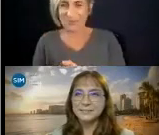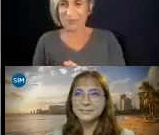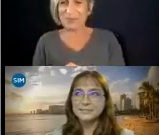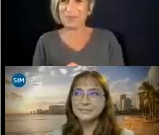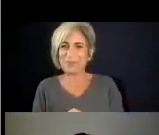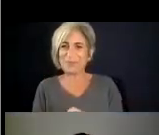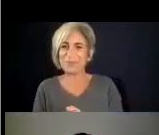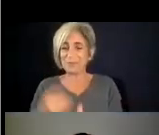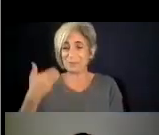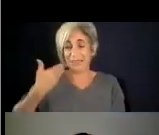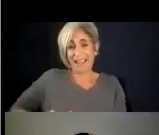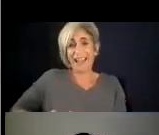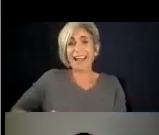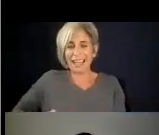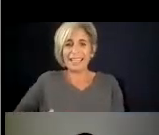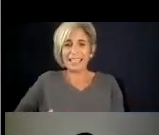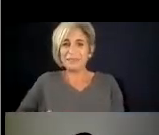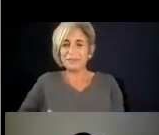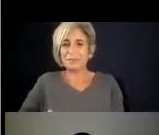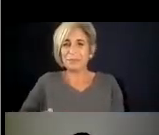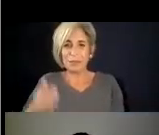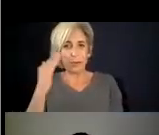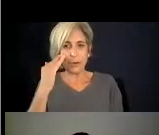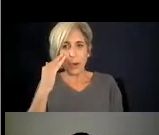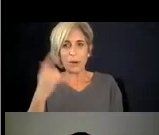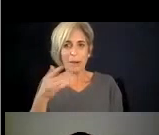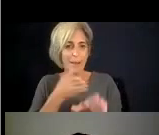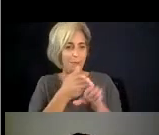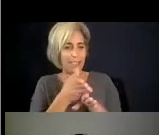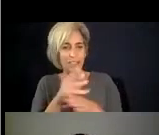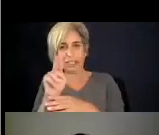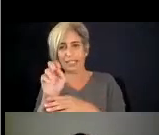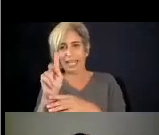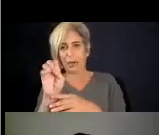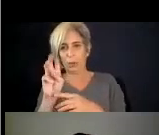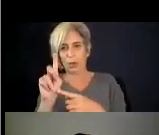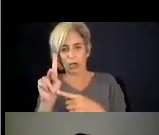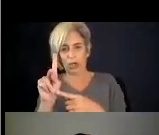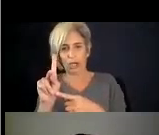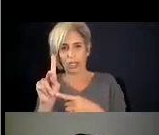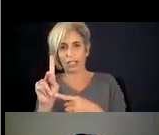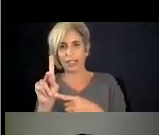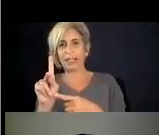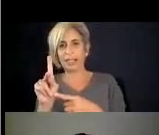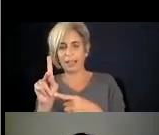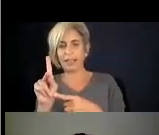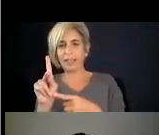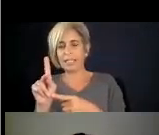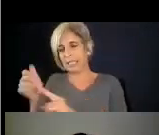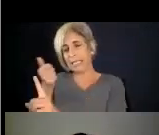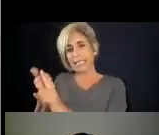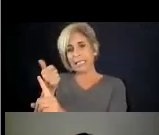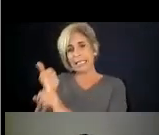I am known in my professional network by many